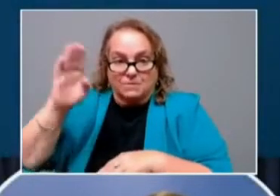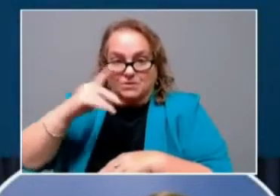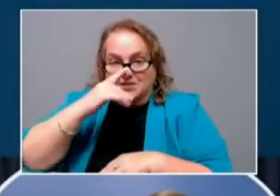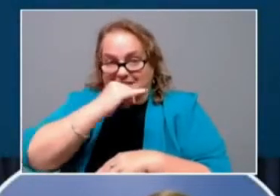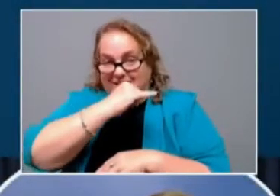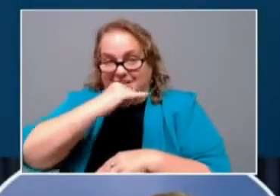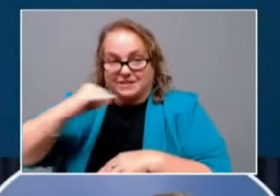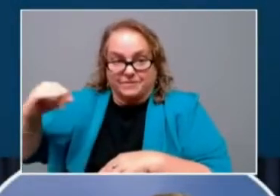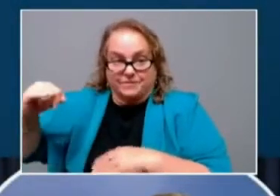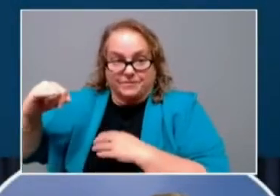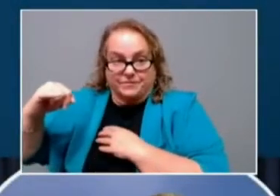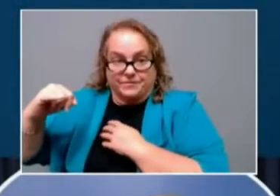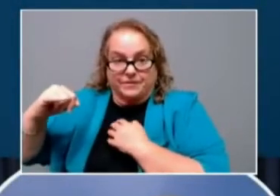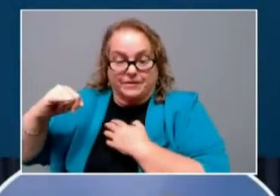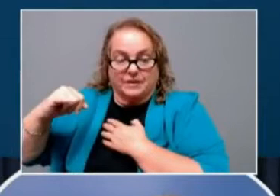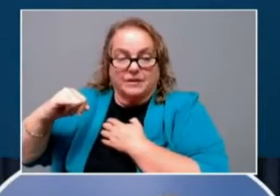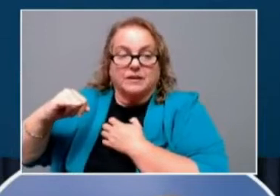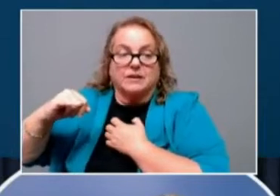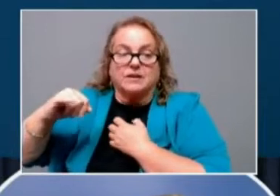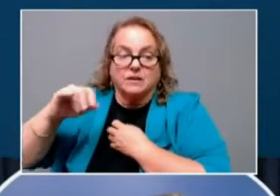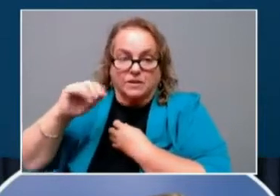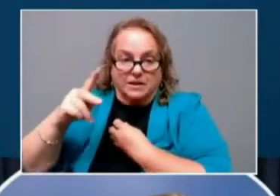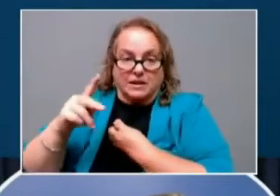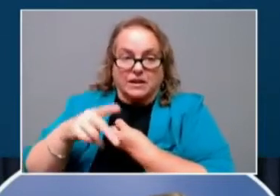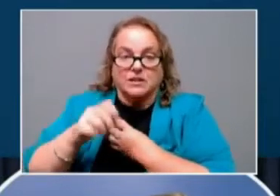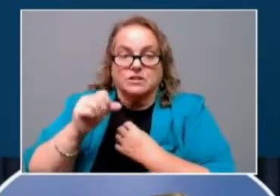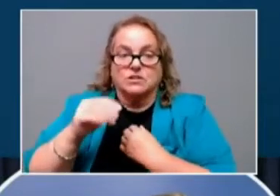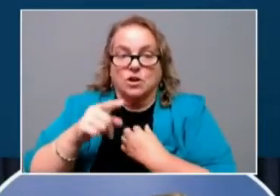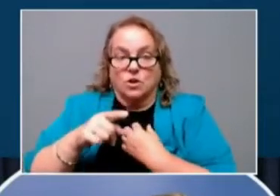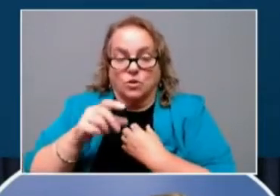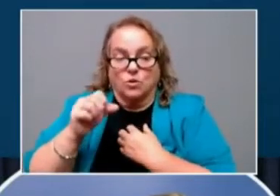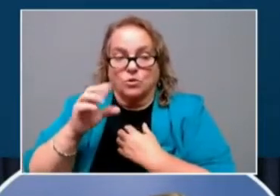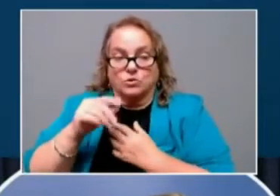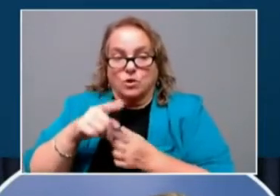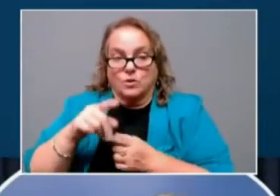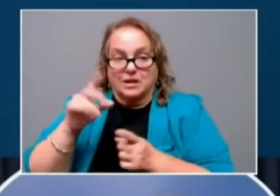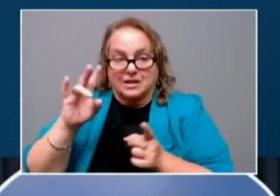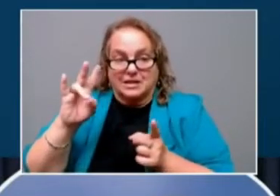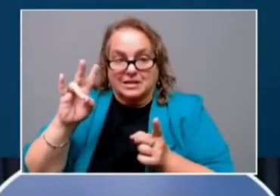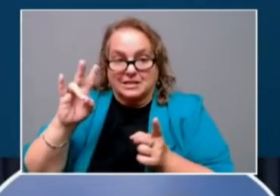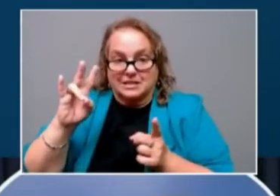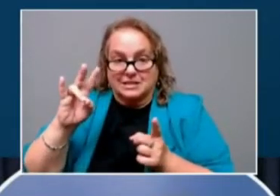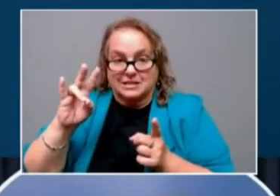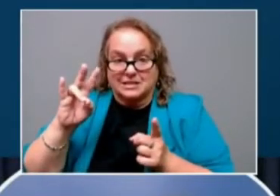didn't catch that before we put it up. That's, that was 70. think six or 7%